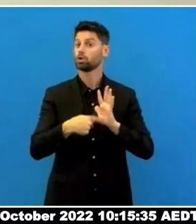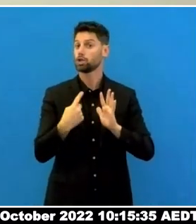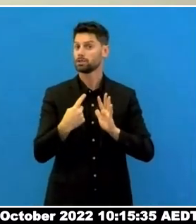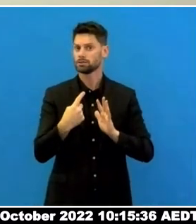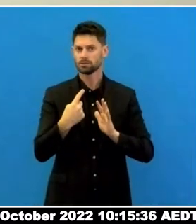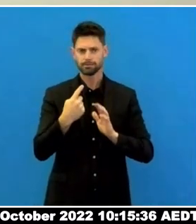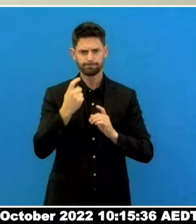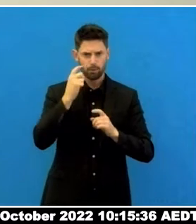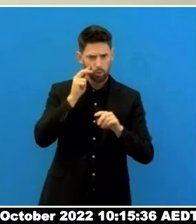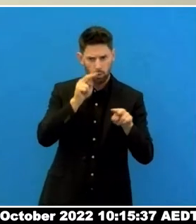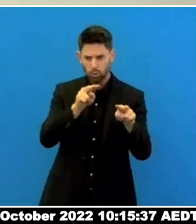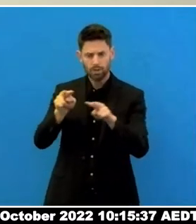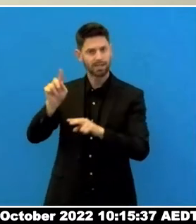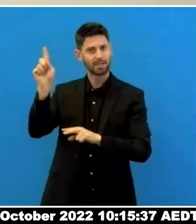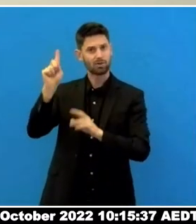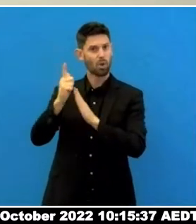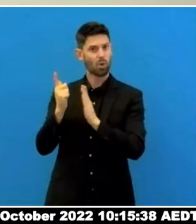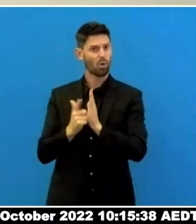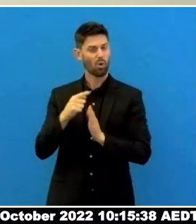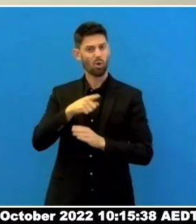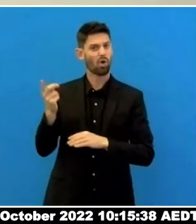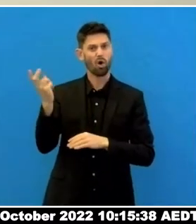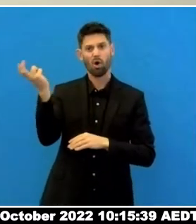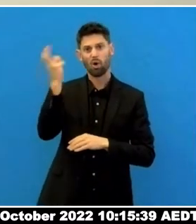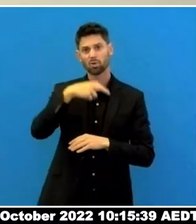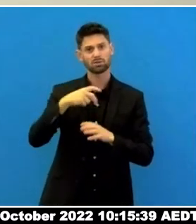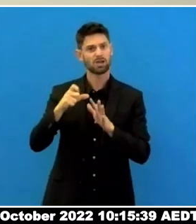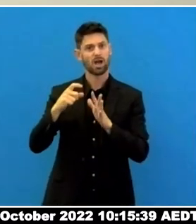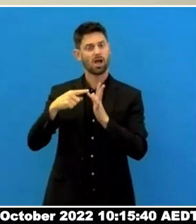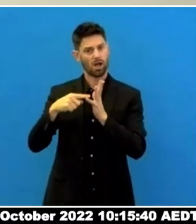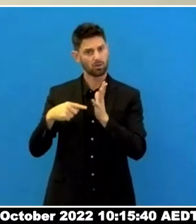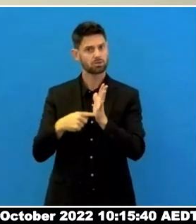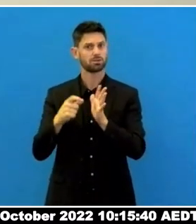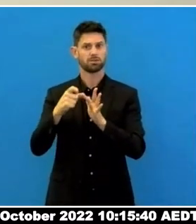are outmoded, do not provide effective remediation for discrimination,